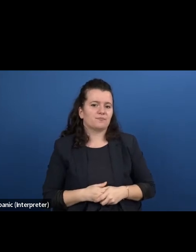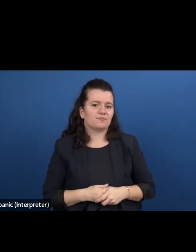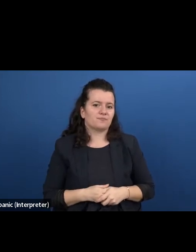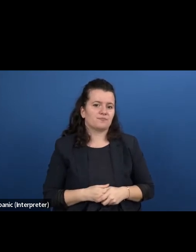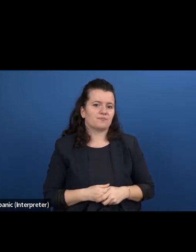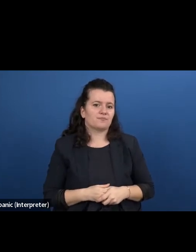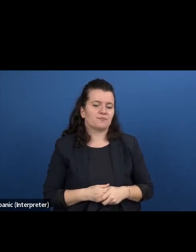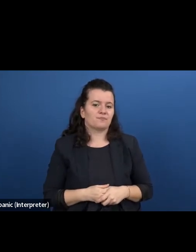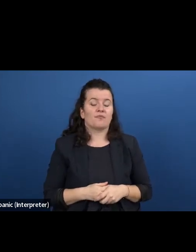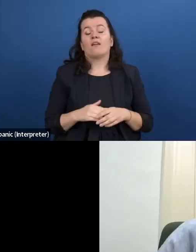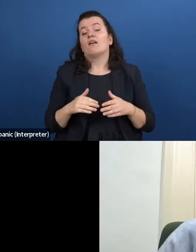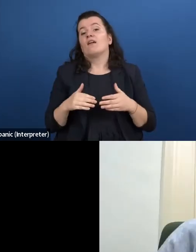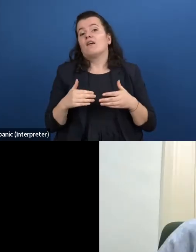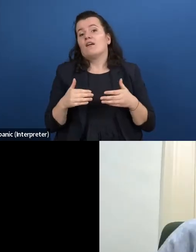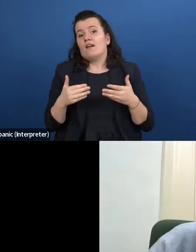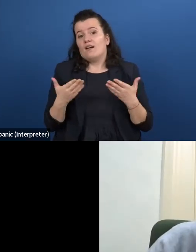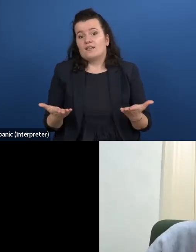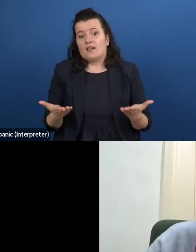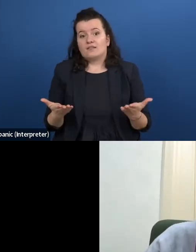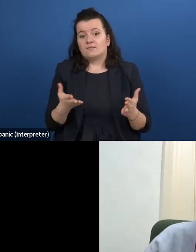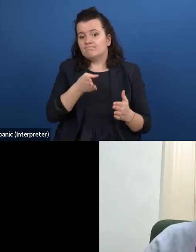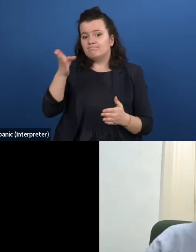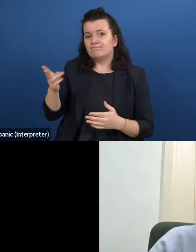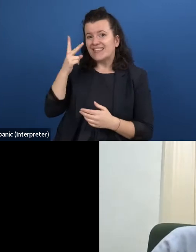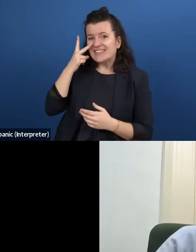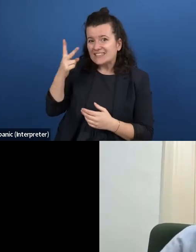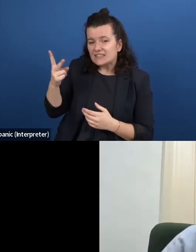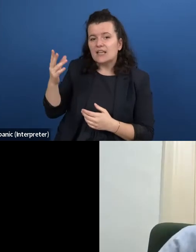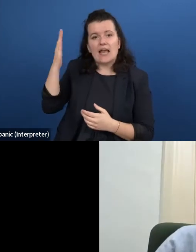We also know women and girls with psychosocial disabilities are